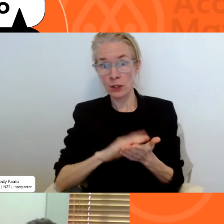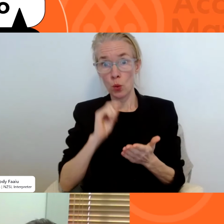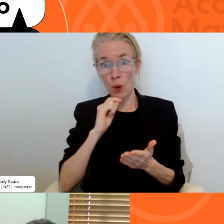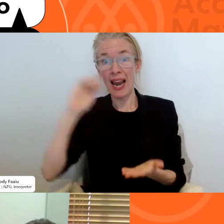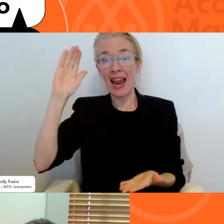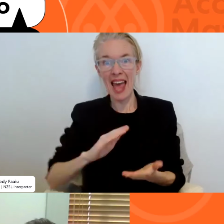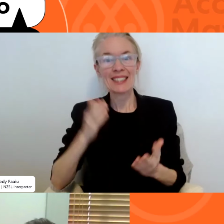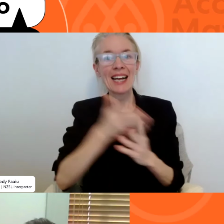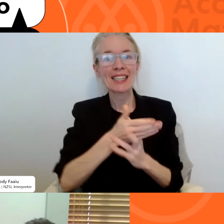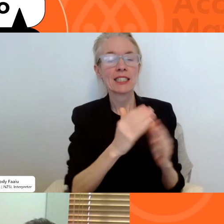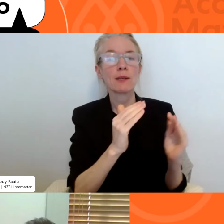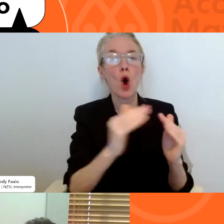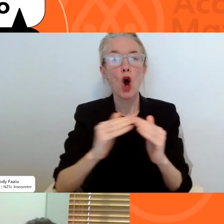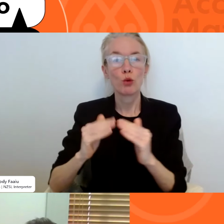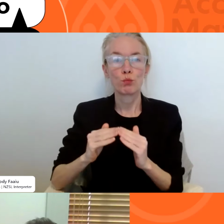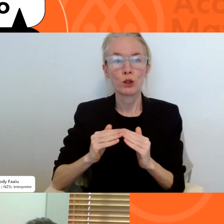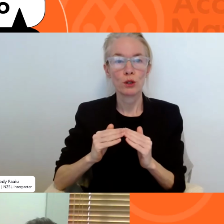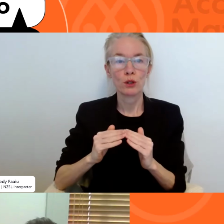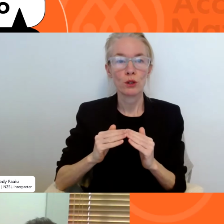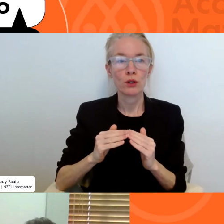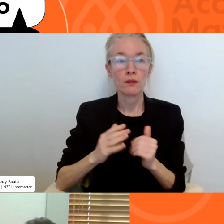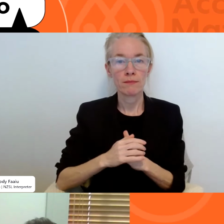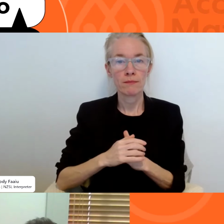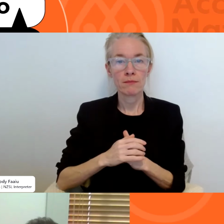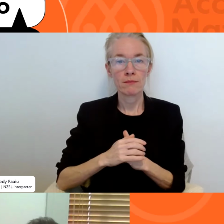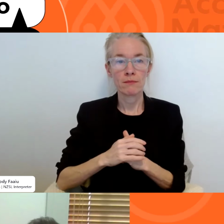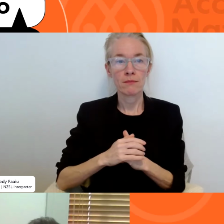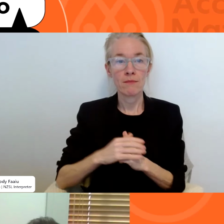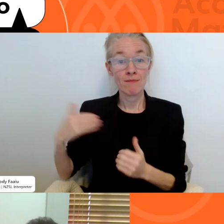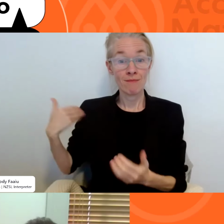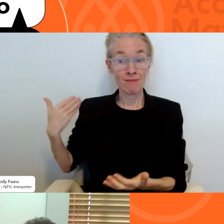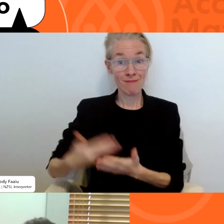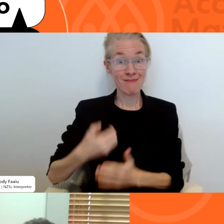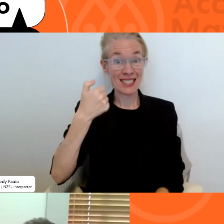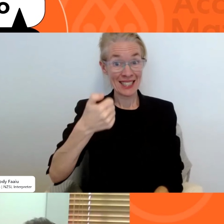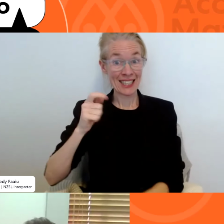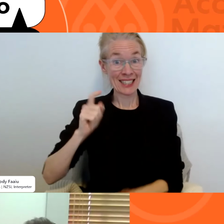six years there was a record level of houses built, or social houses